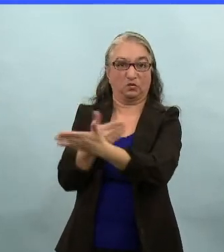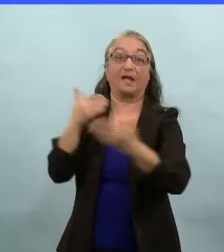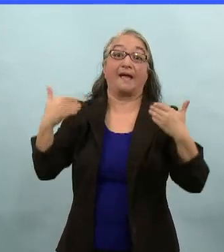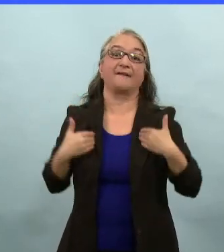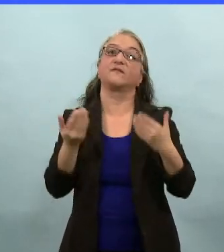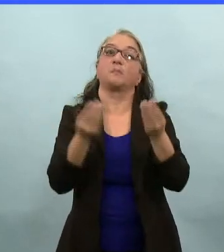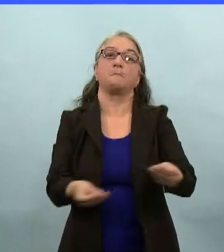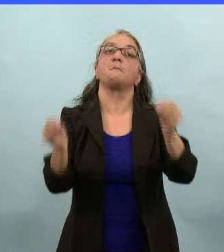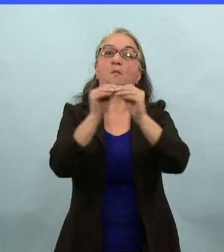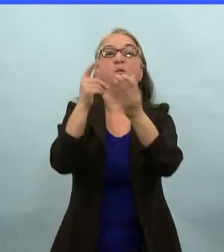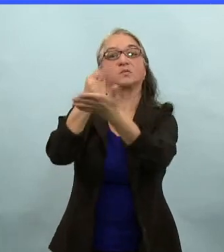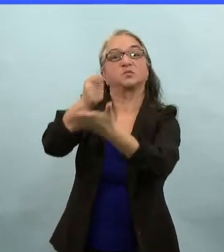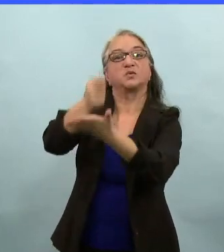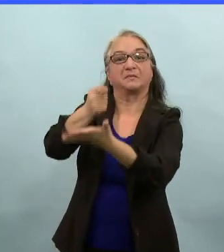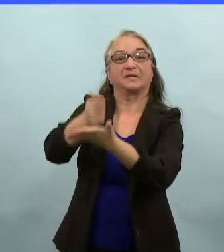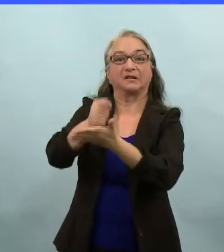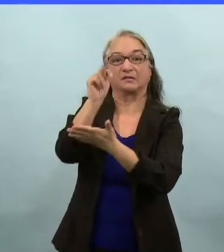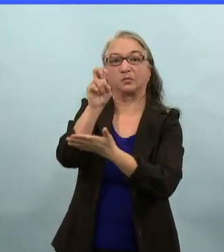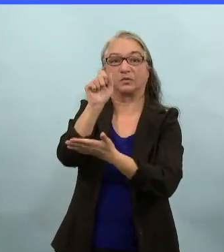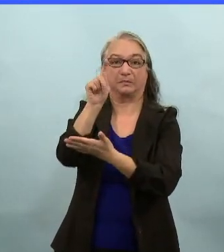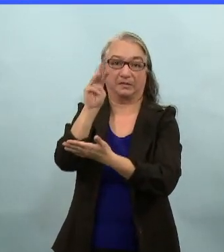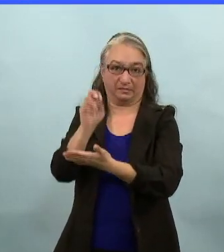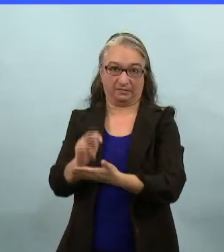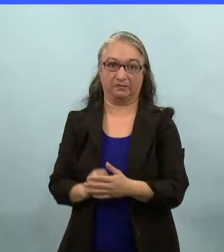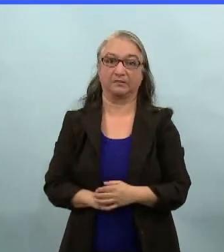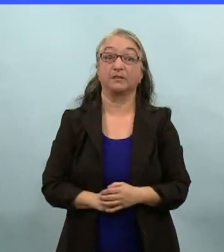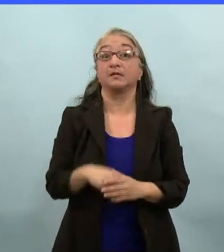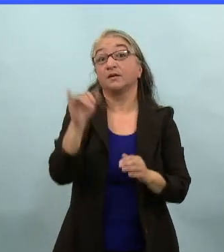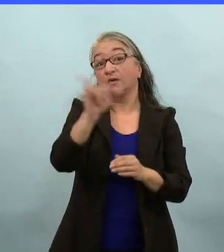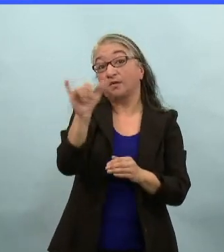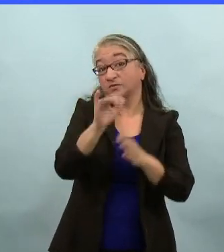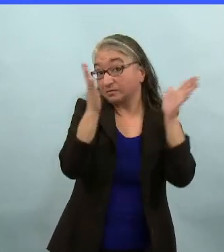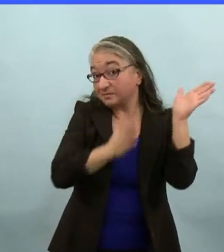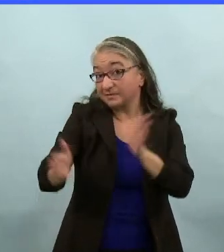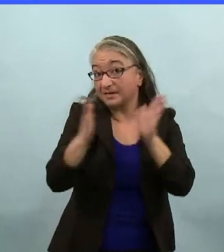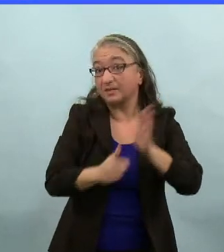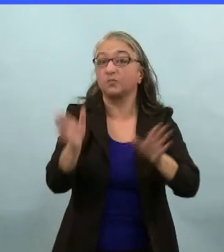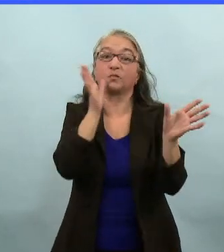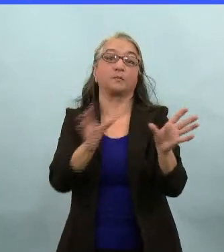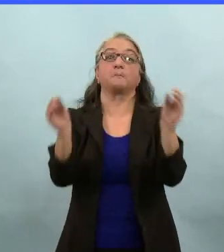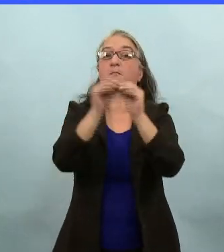availability of rapid tests to specific sectors and to critical service areas as announced tuesday